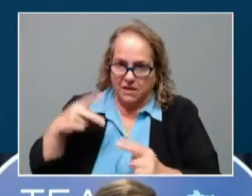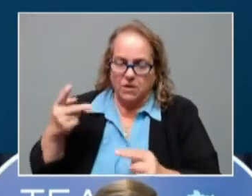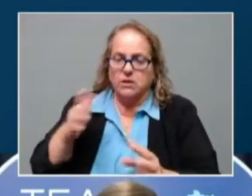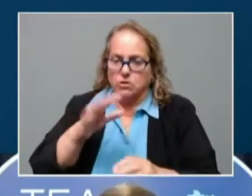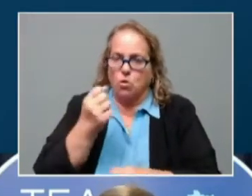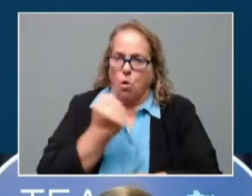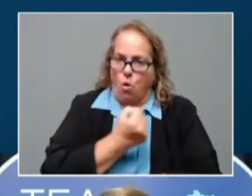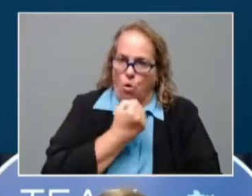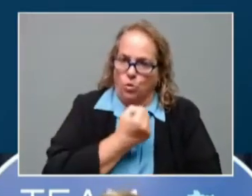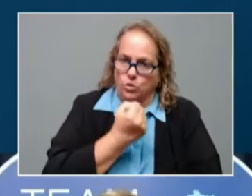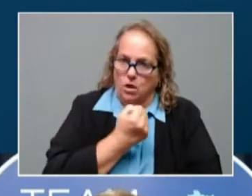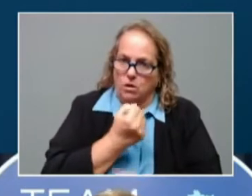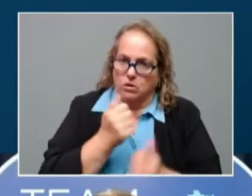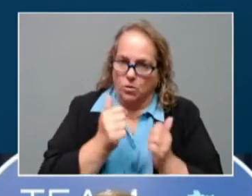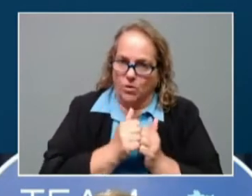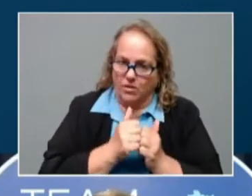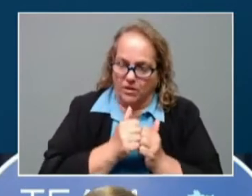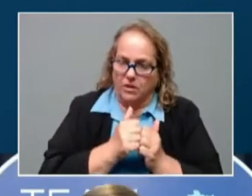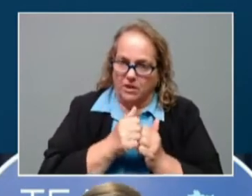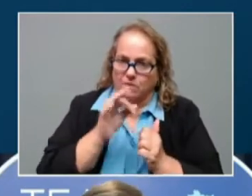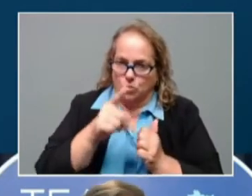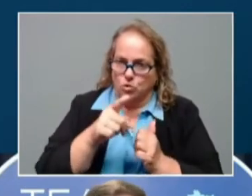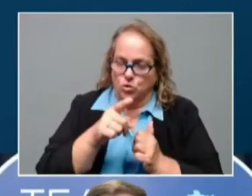will get there. All right. So,